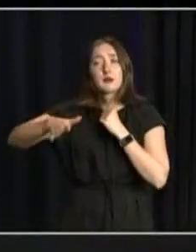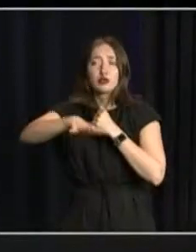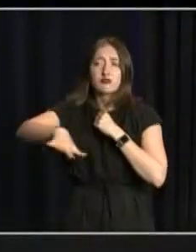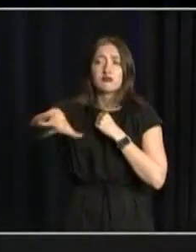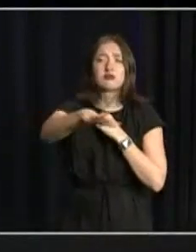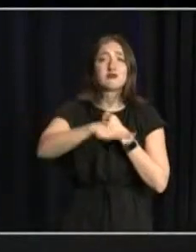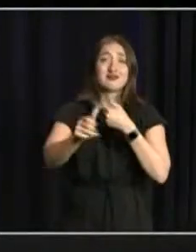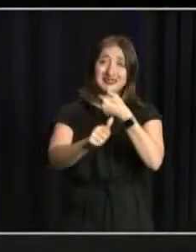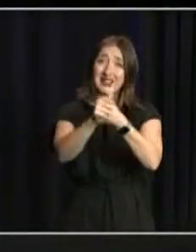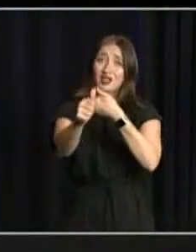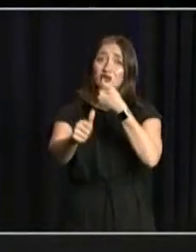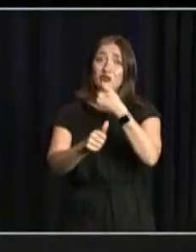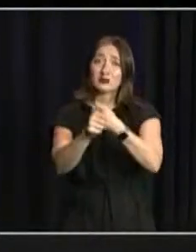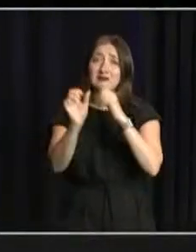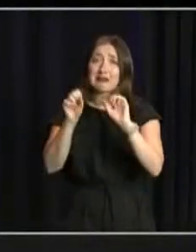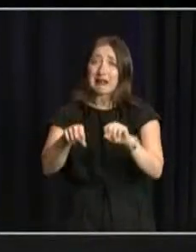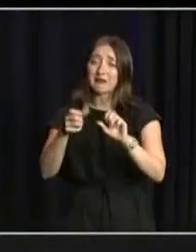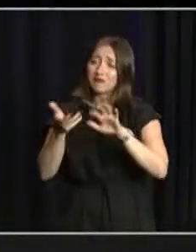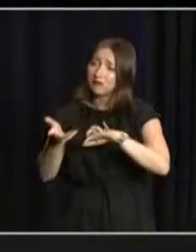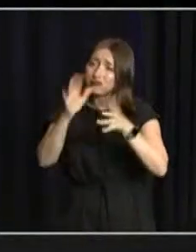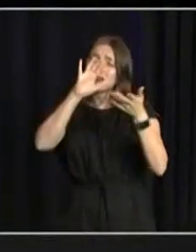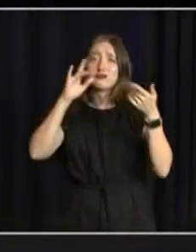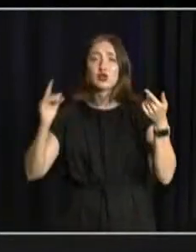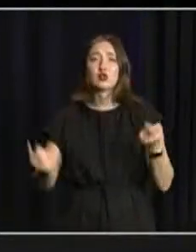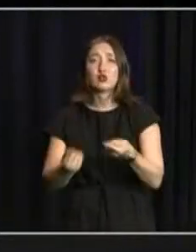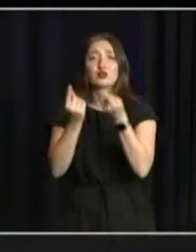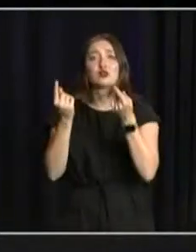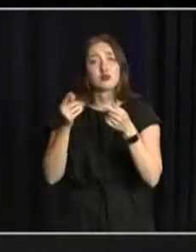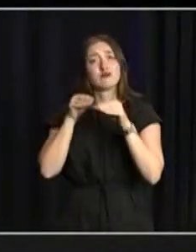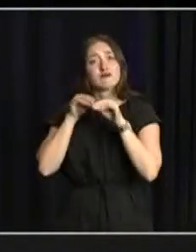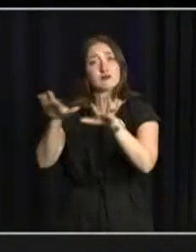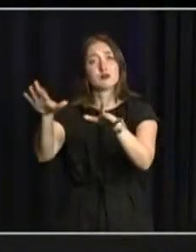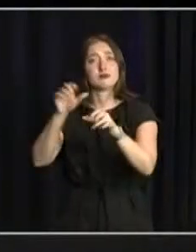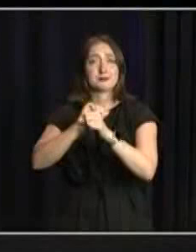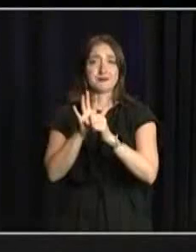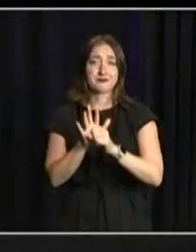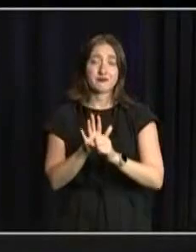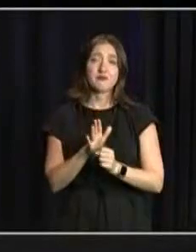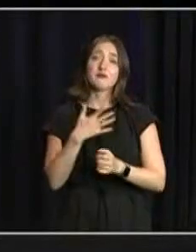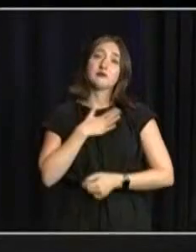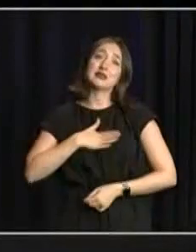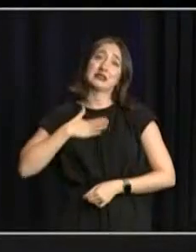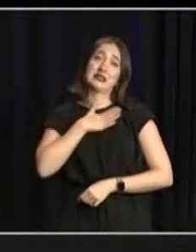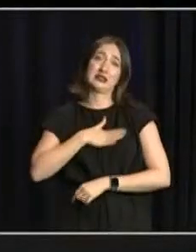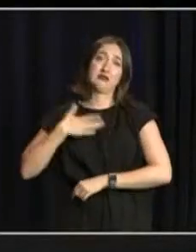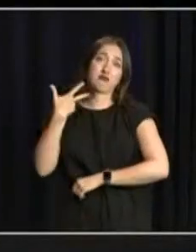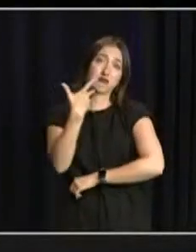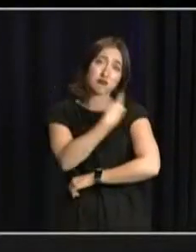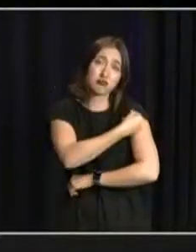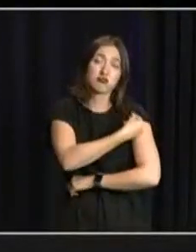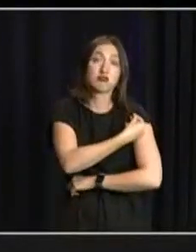Please get your vaccination and have some regard for everybody else because this is a non vaccinated of crisis.